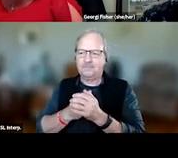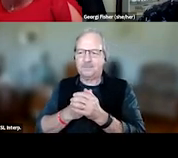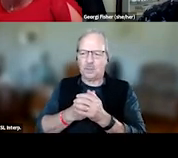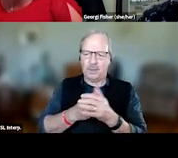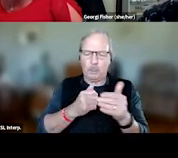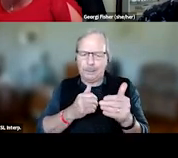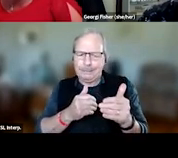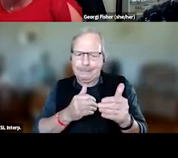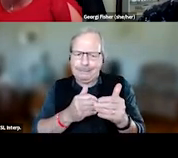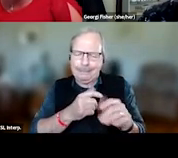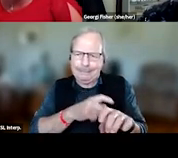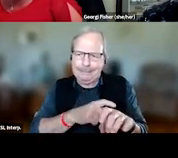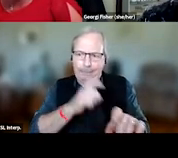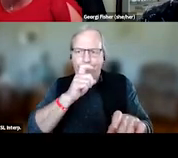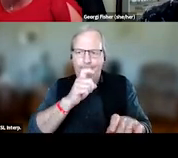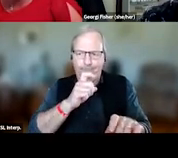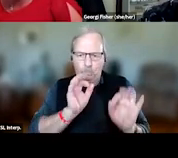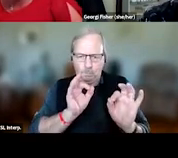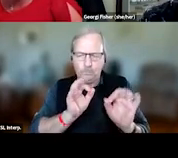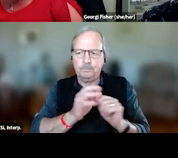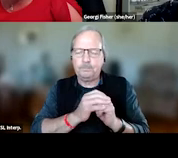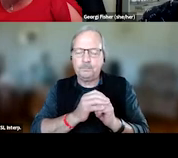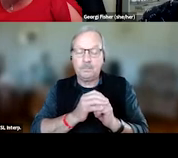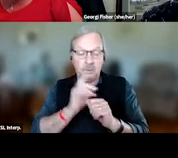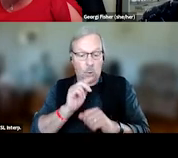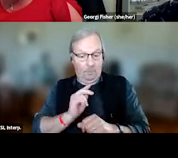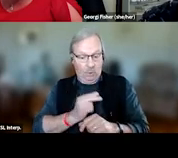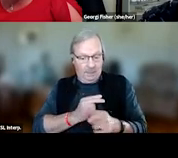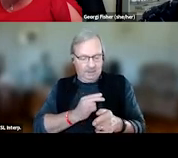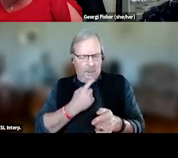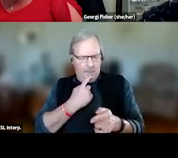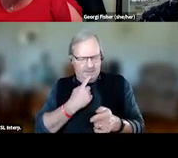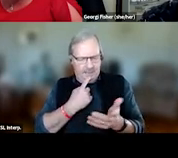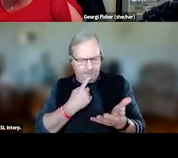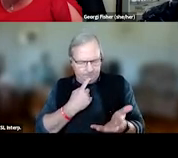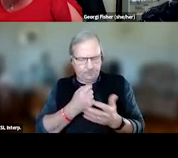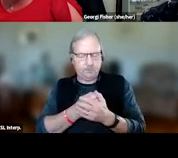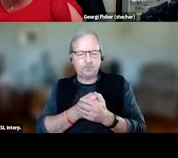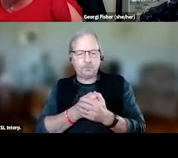and so we will, I think, you know, for us what I'll say is ask for the moon,